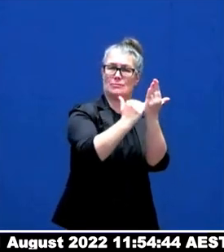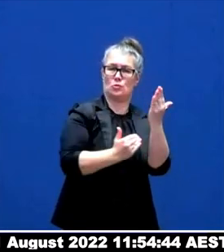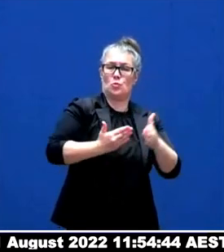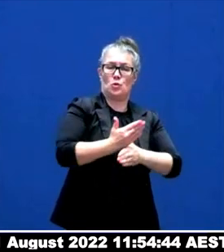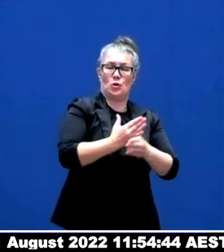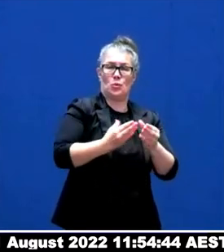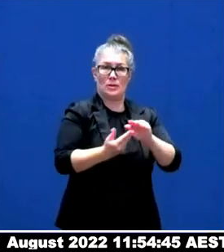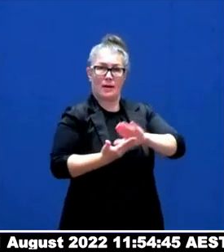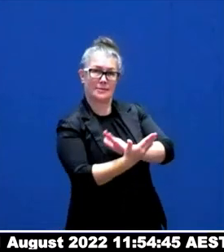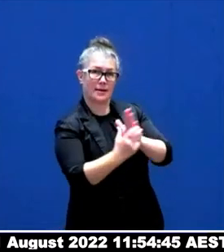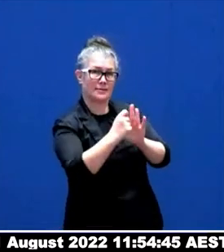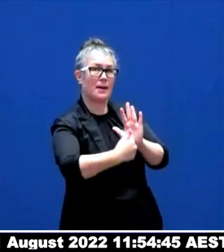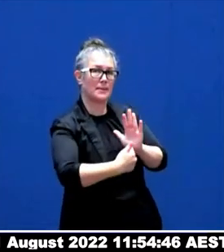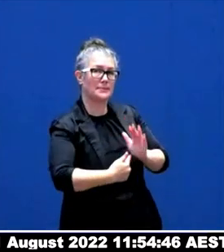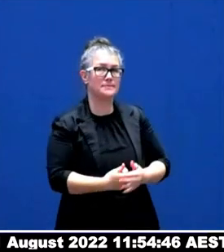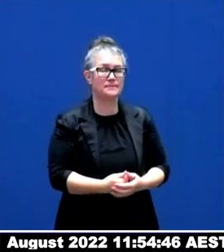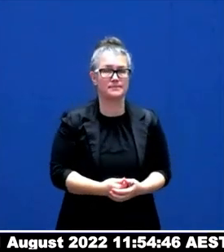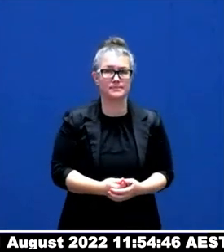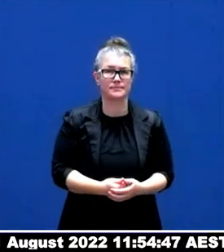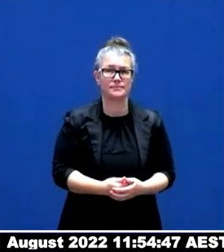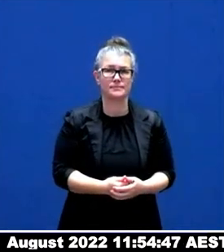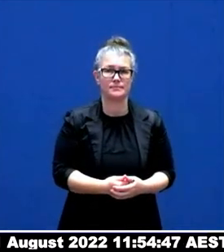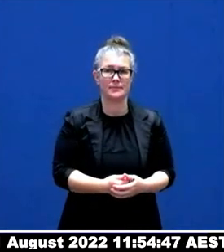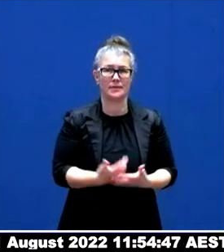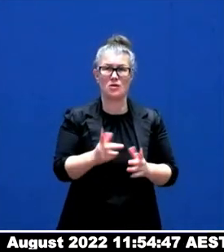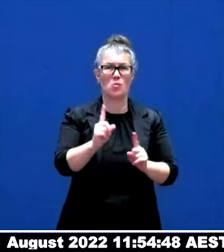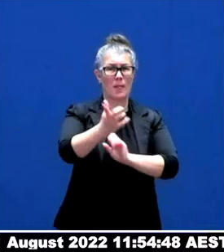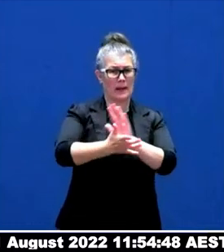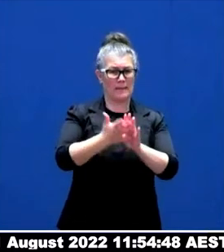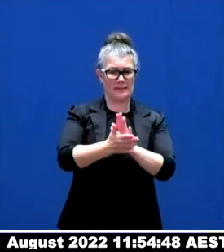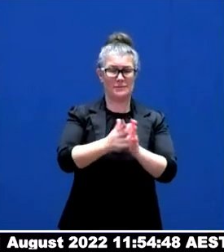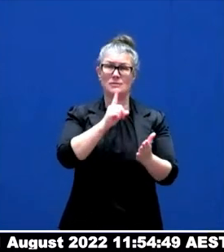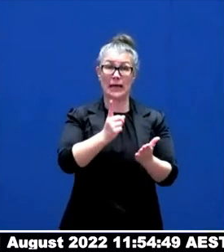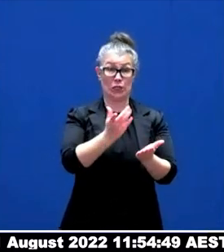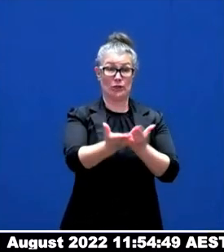And what does it mean to say that the services must be accessible?